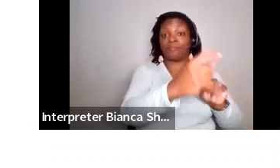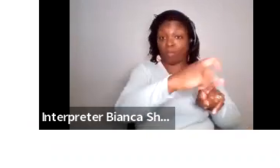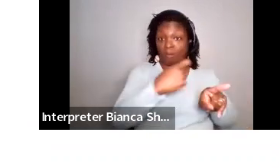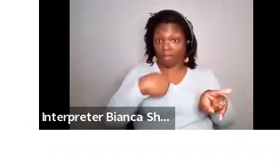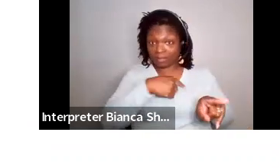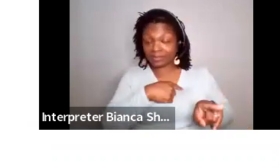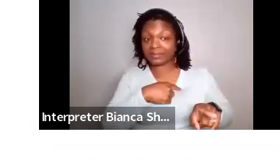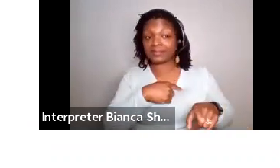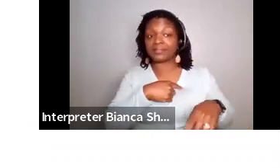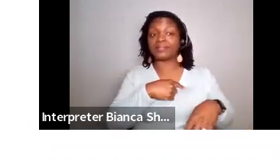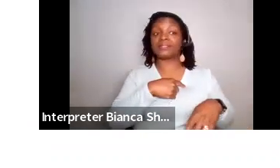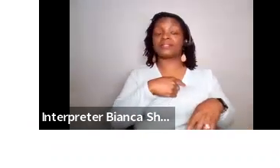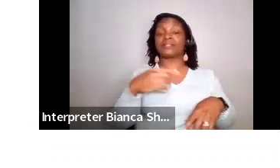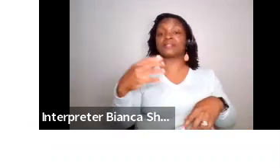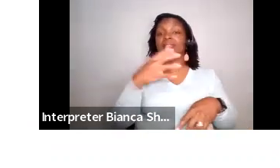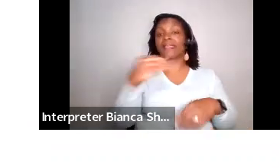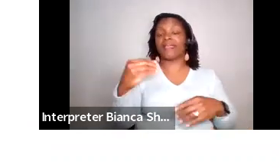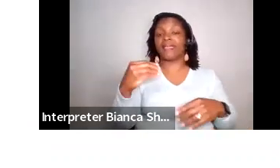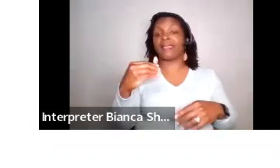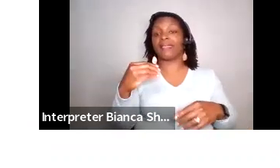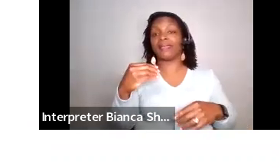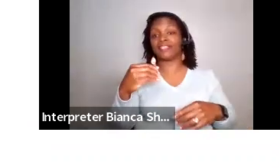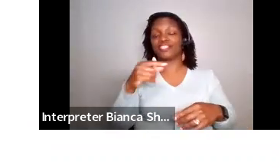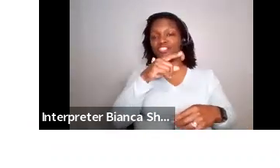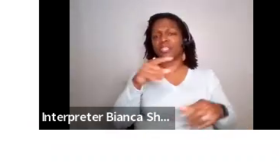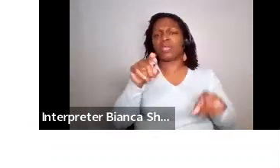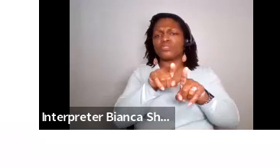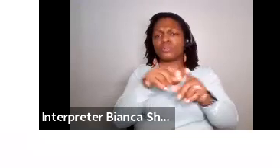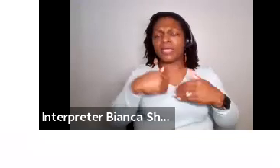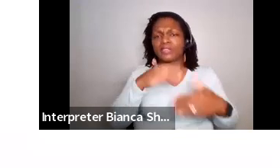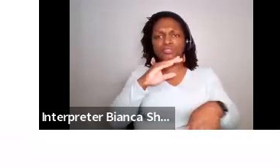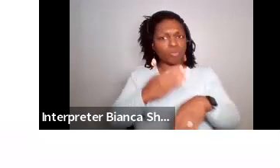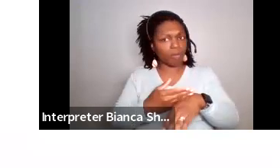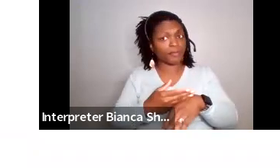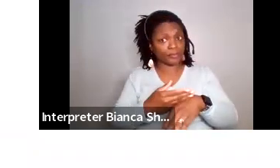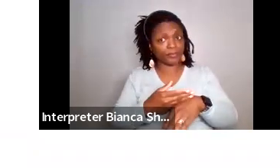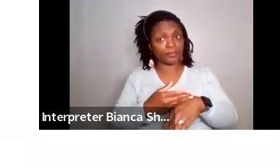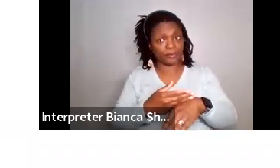And she also had a daughter that was being paid off her record as well.